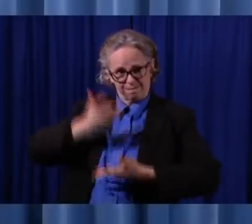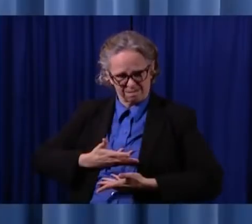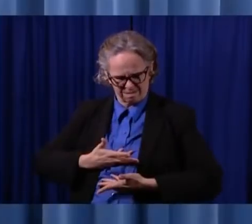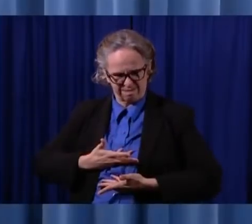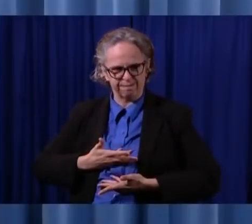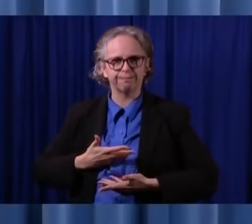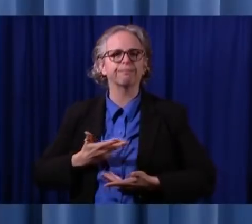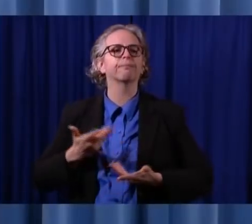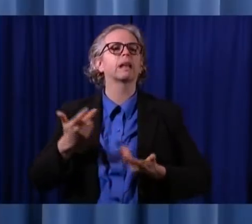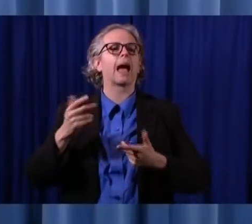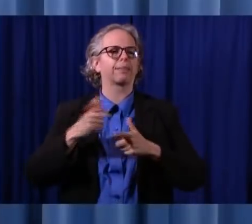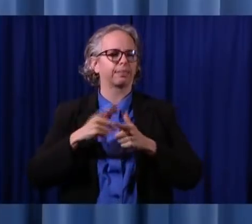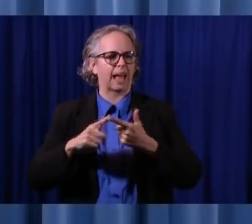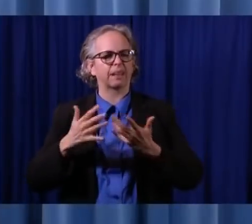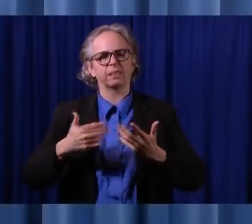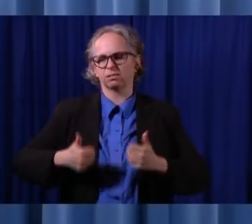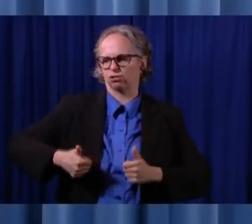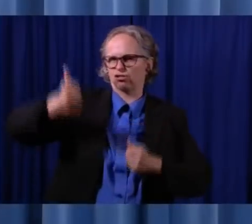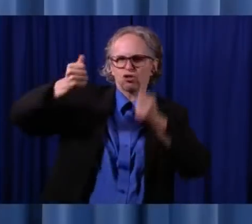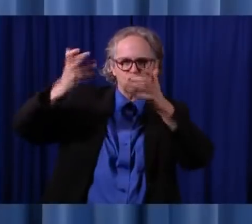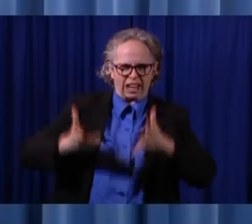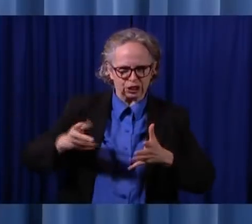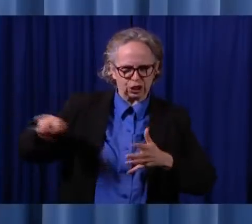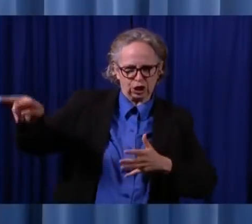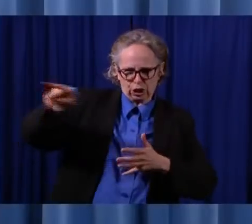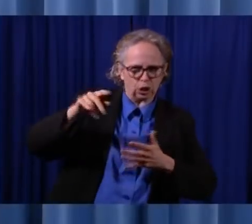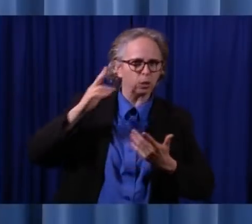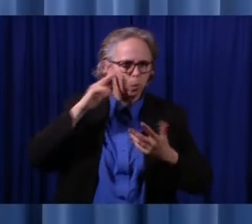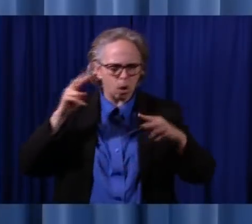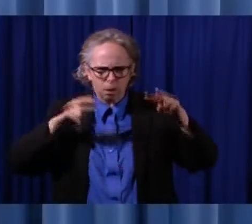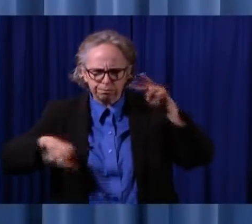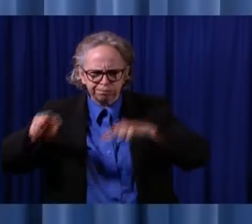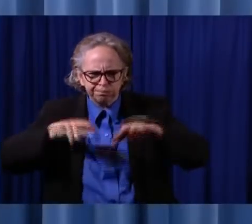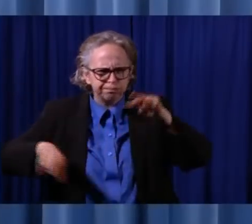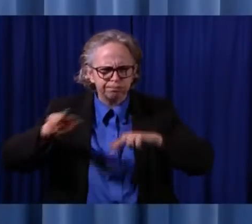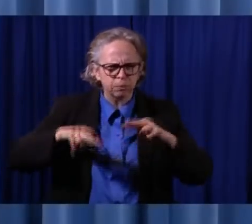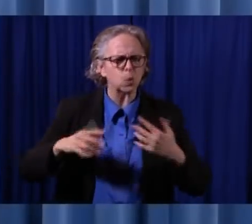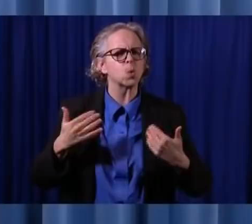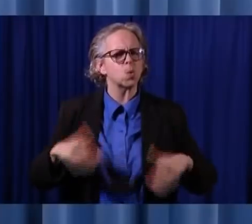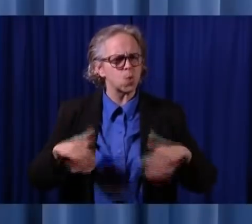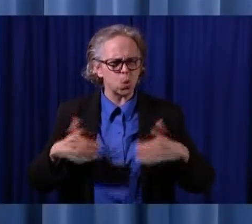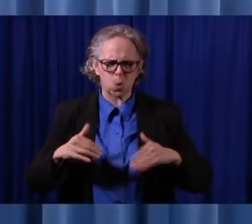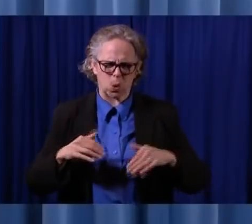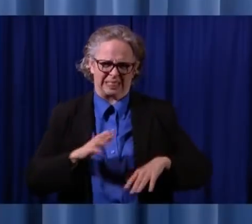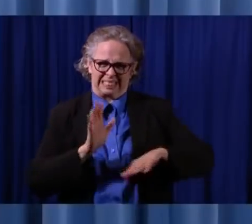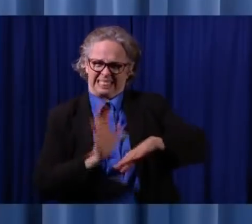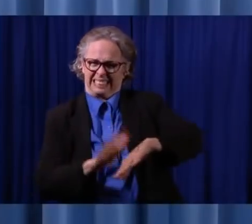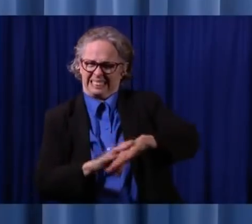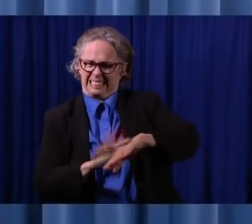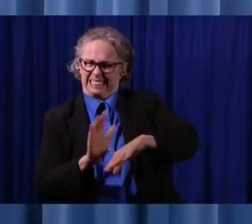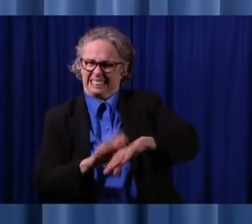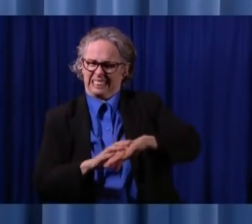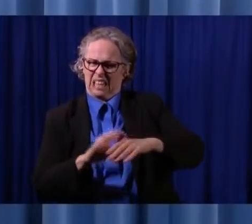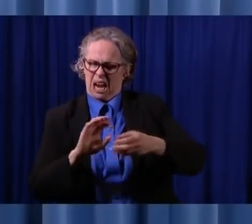OF THE NUMBERS. WHAT THEY SUPPLIED ME AND WHAT THEY SUPPLIED THE DIRECTOR AND